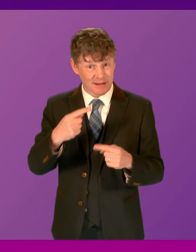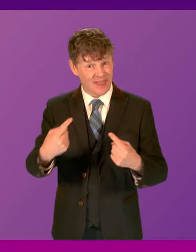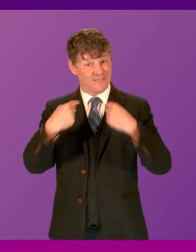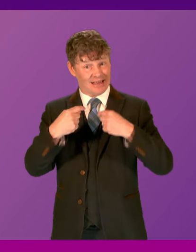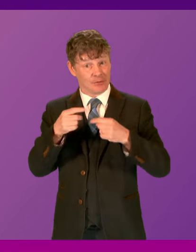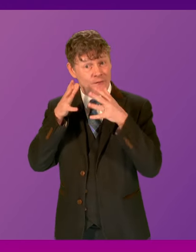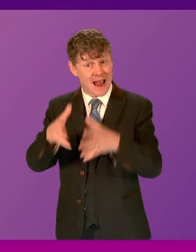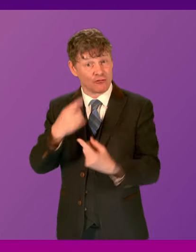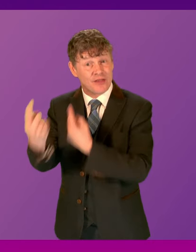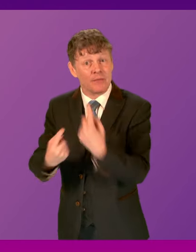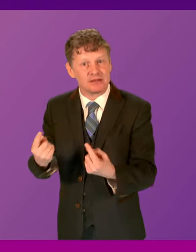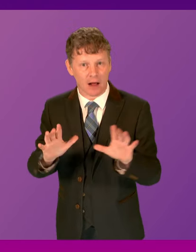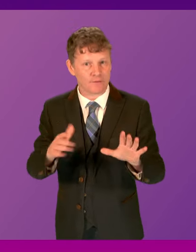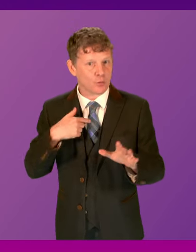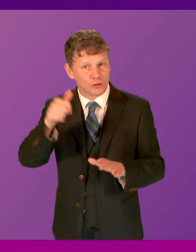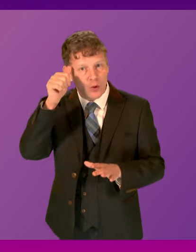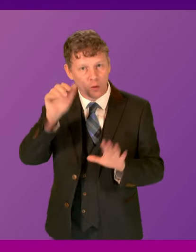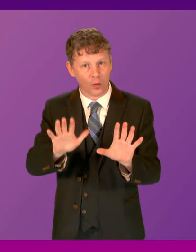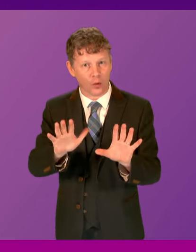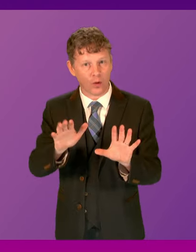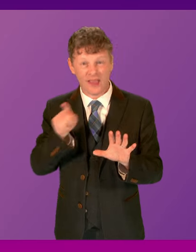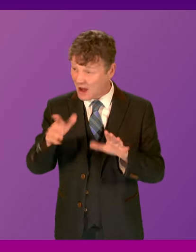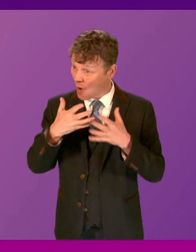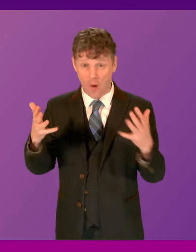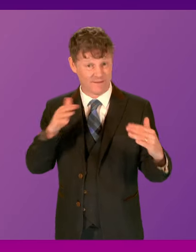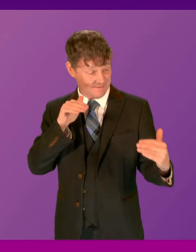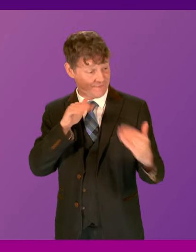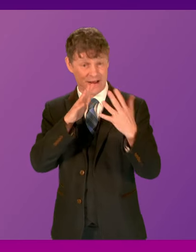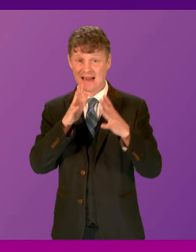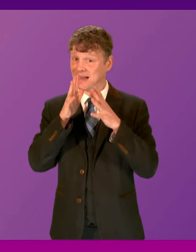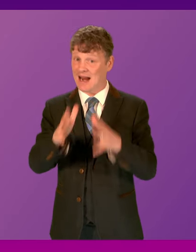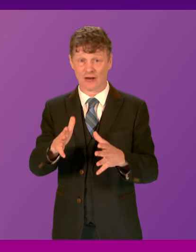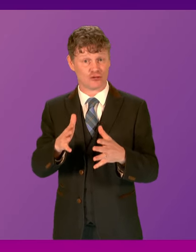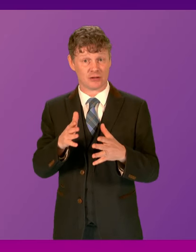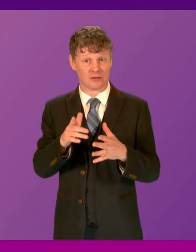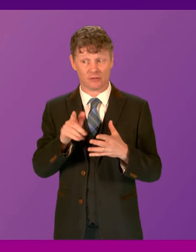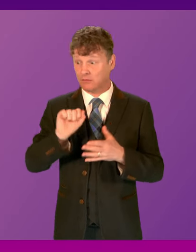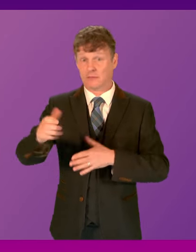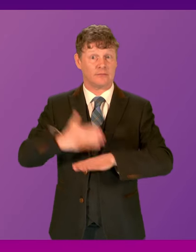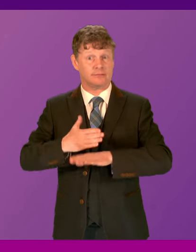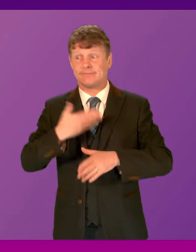they often face hatred in the course of their duties.